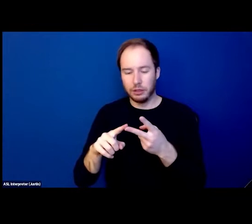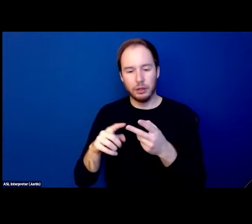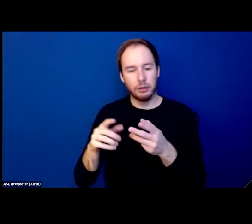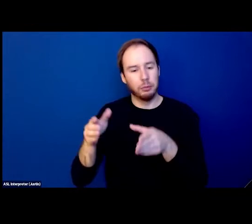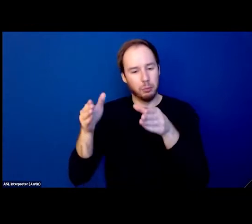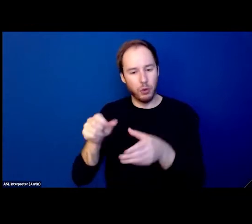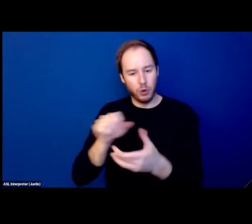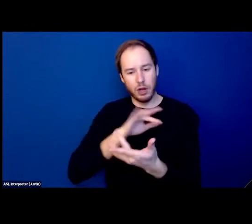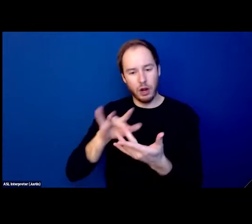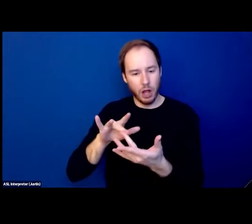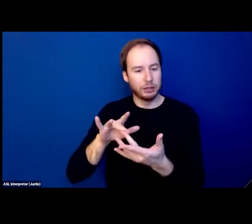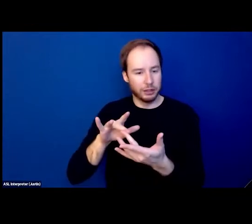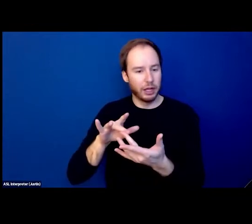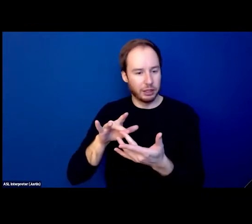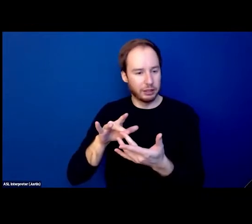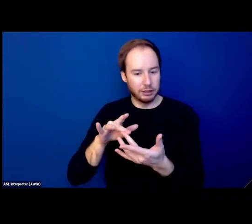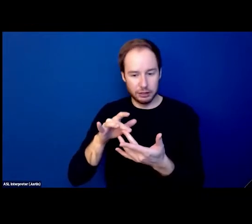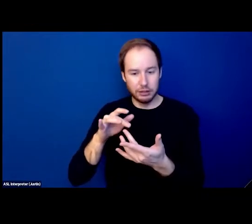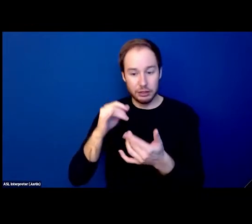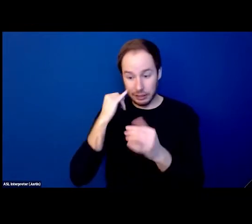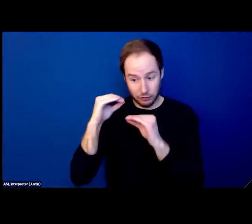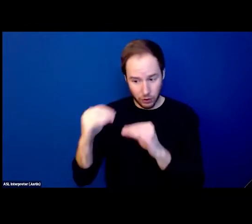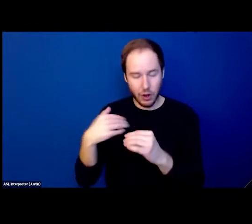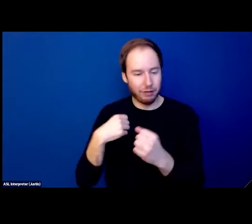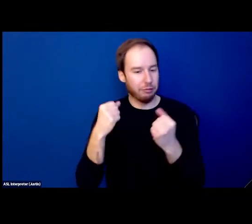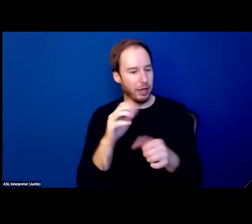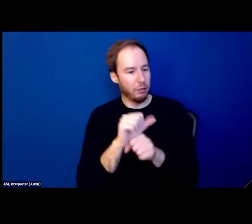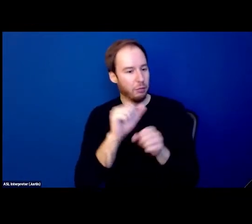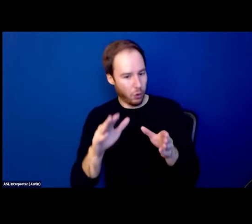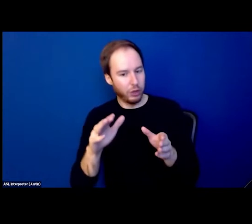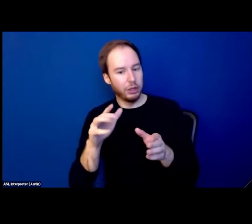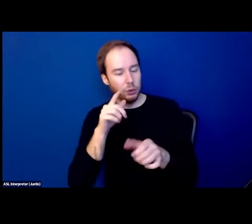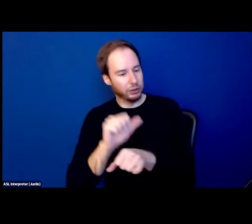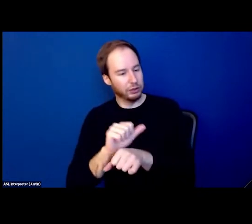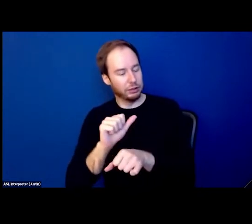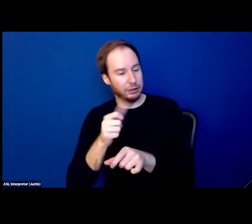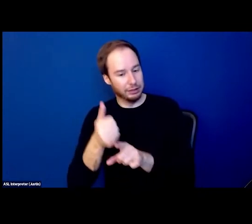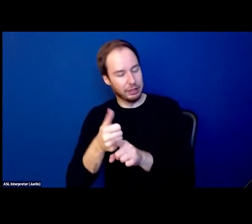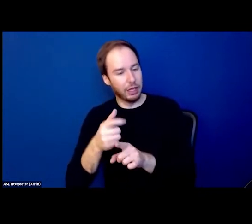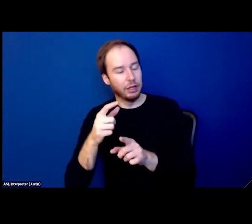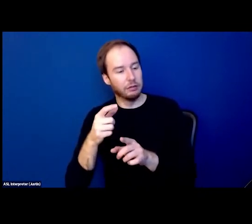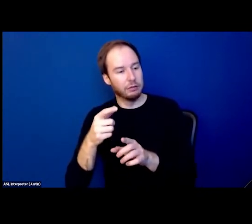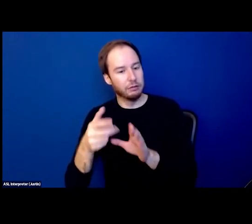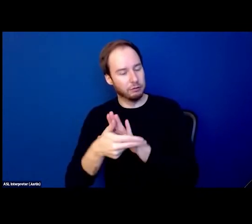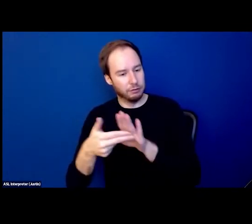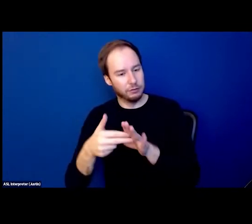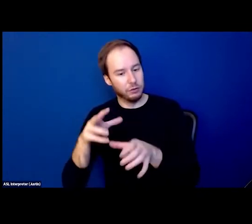that people can reach out to, if not numerous employees within a native American office, within a federal agency.